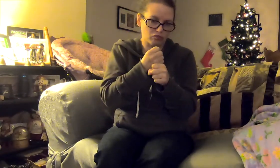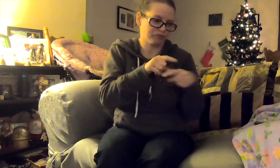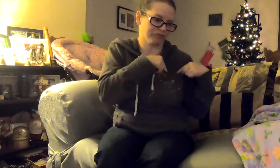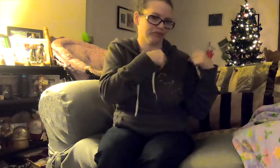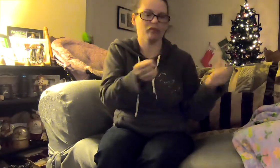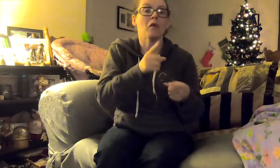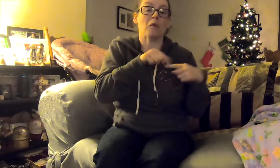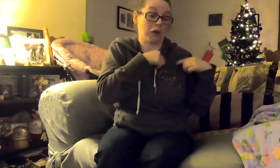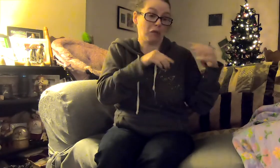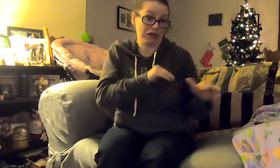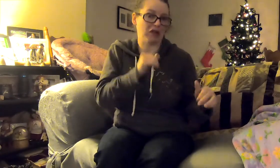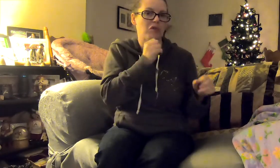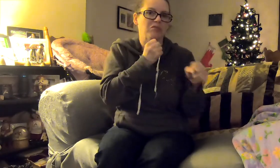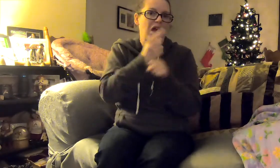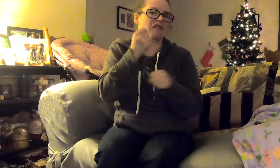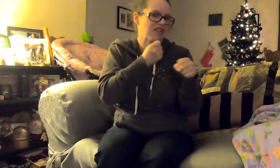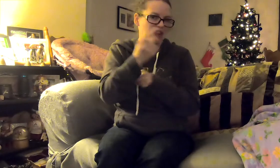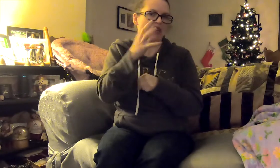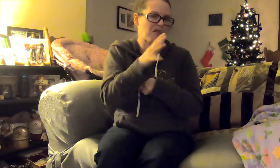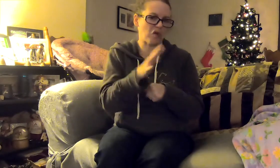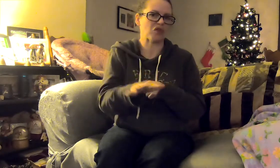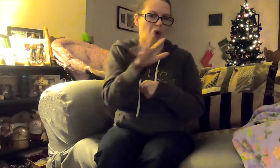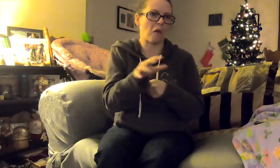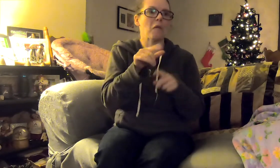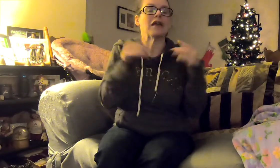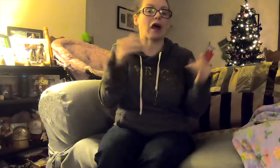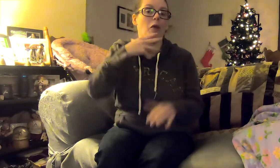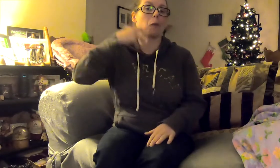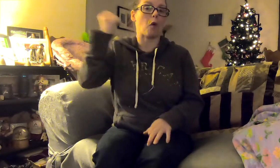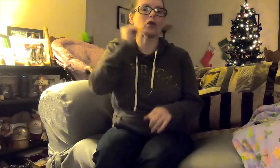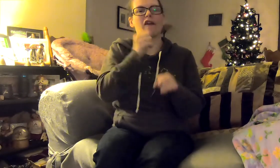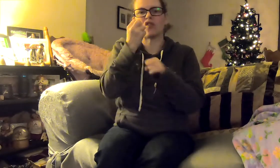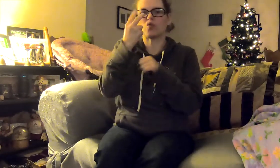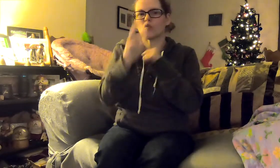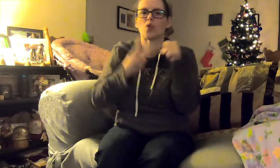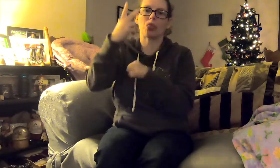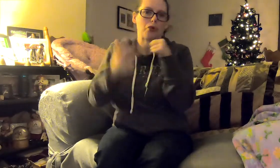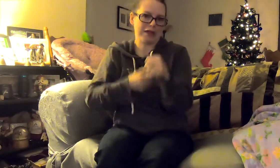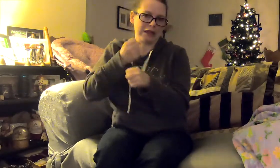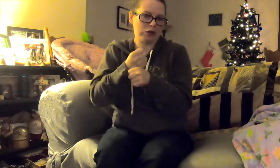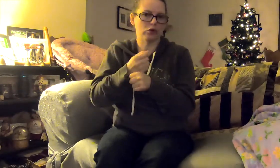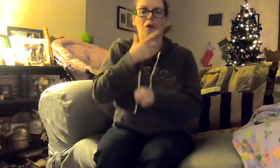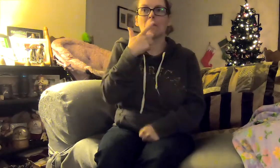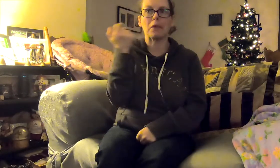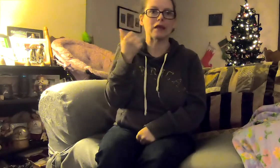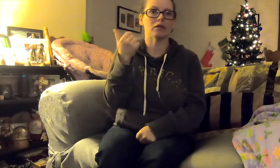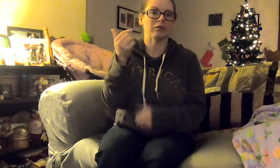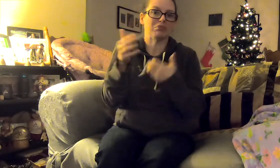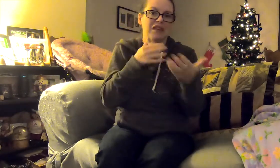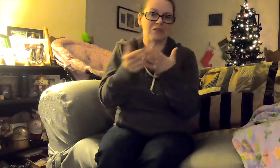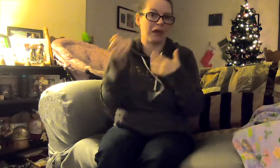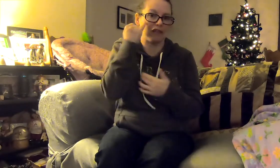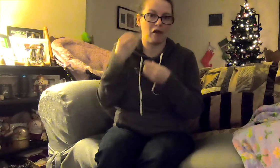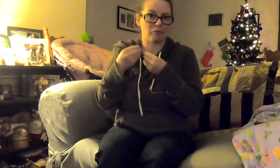When I was growing up, took hearing test every year now that I'm older, its every 2-3 years because it doesn't matter if I already know I'm deaf